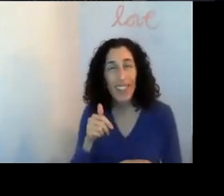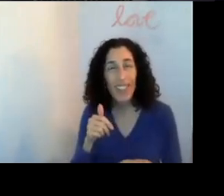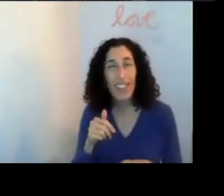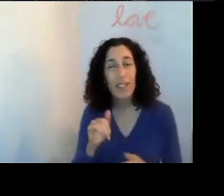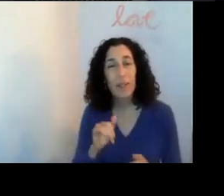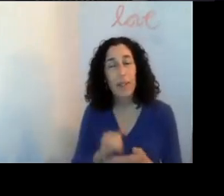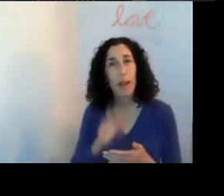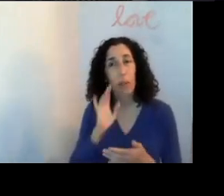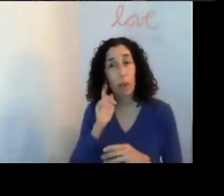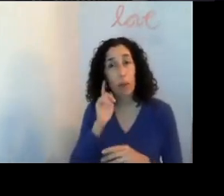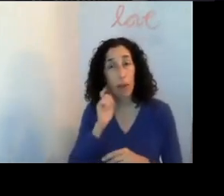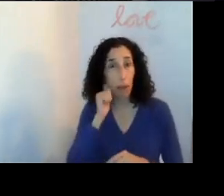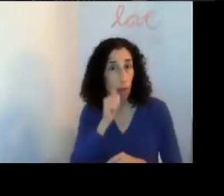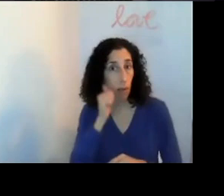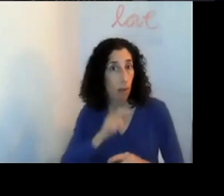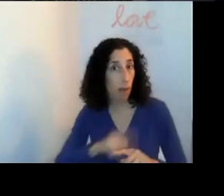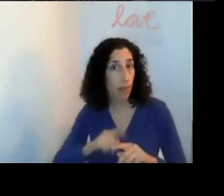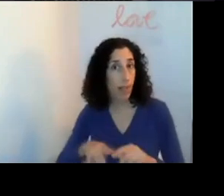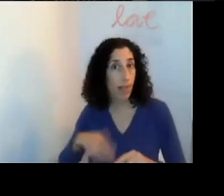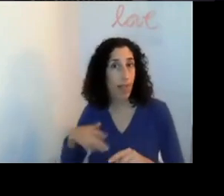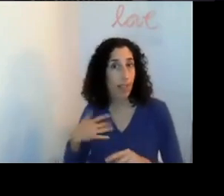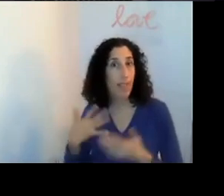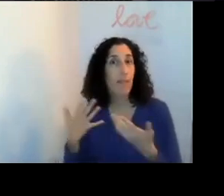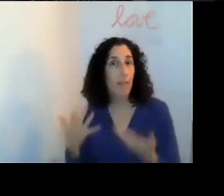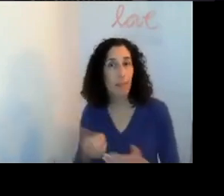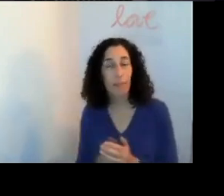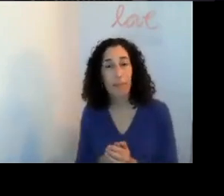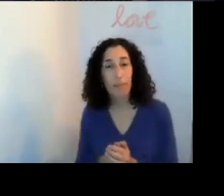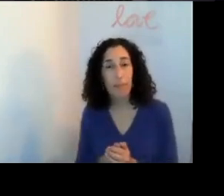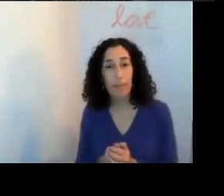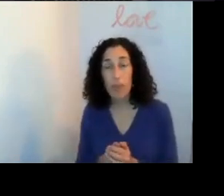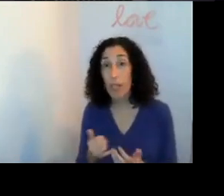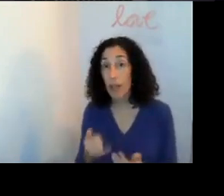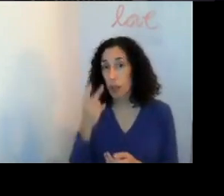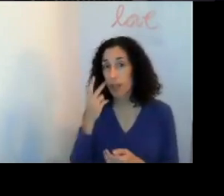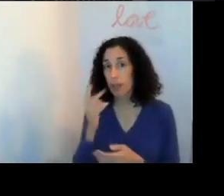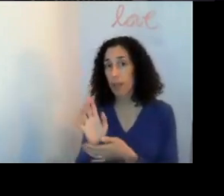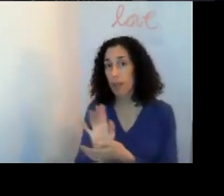the description based cover of the Alt-text as Poetry workbook. Two white hands reach